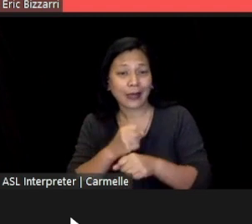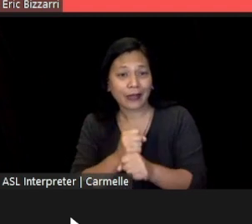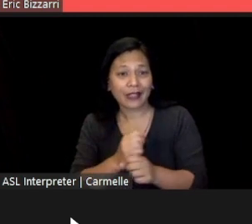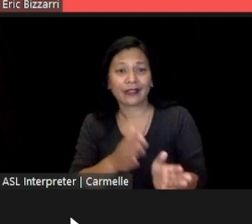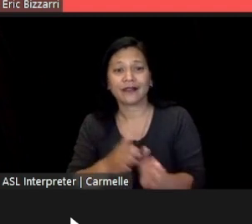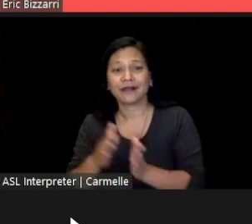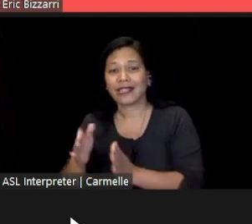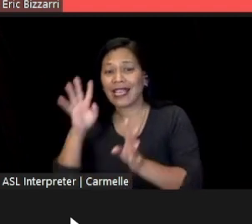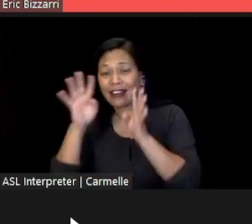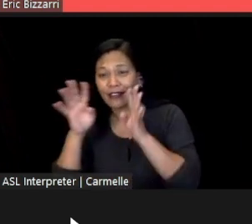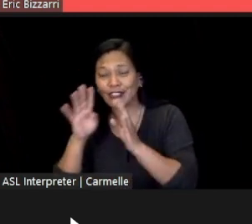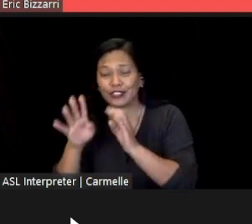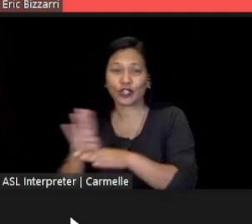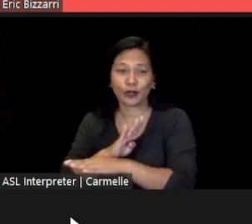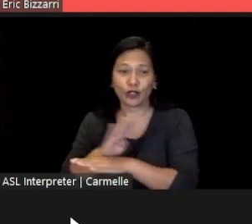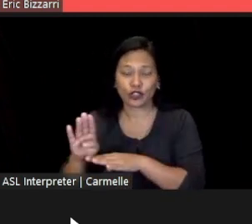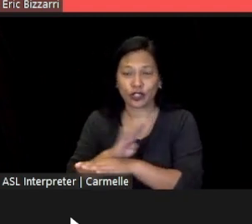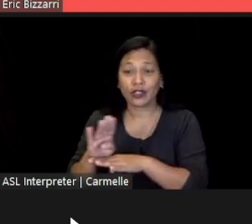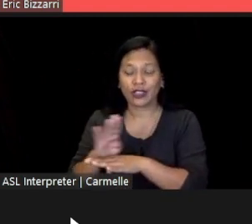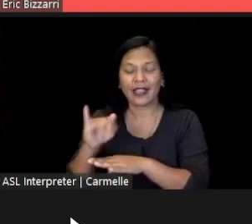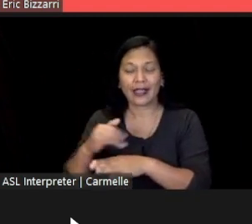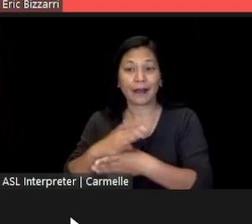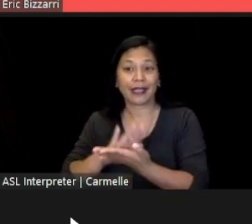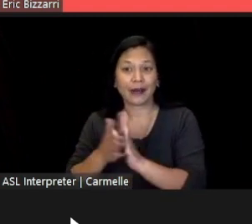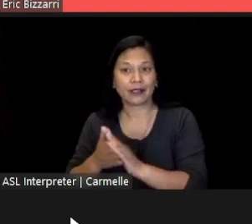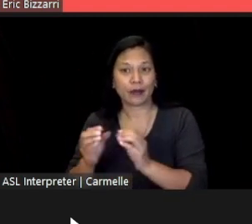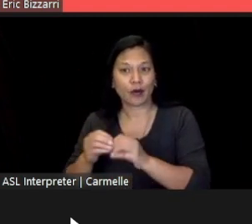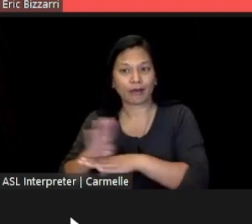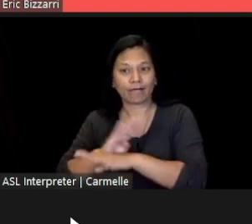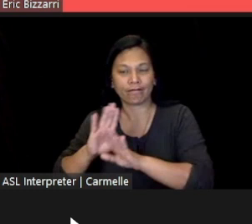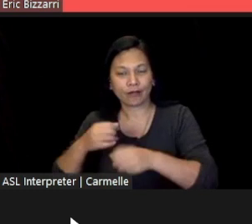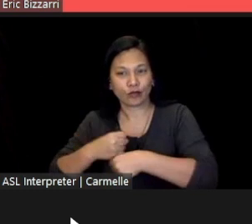And eventually you kind of split into an innovation project or a commercial one at the production stage.